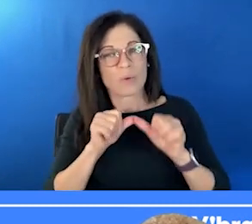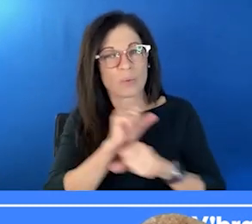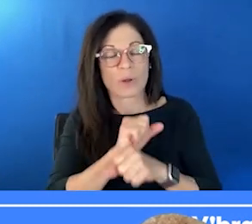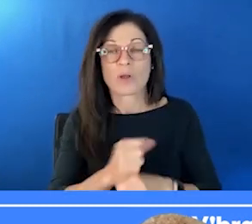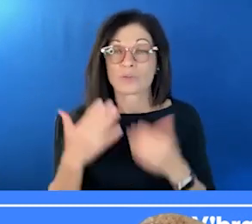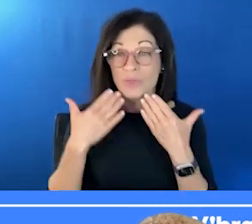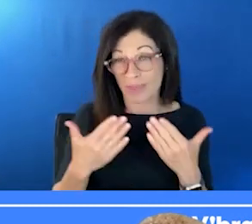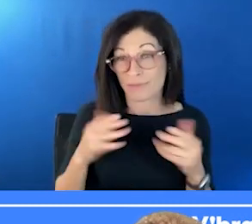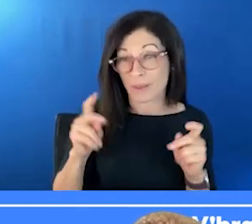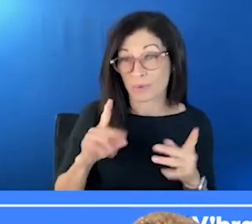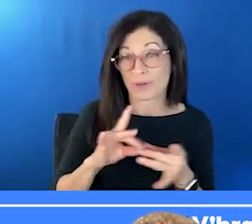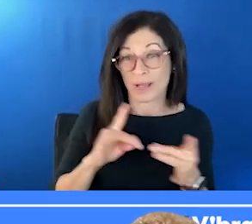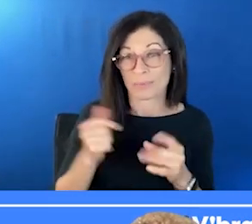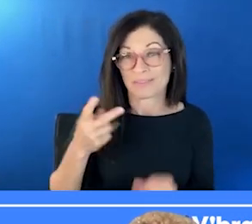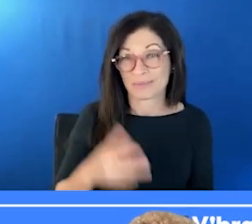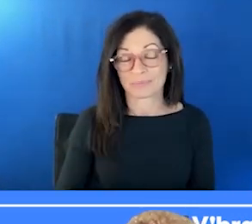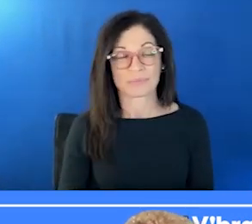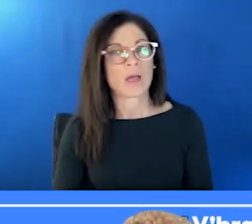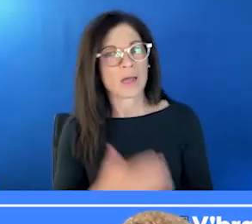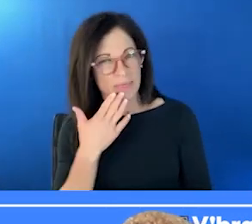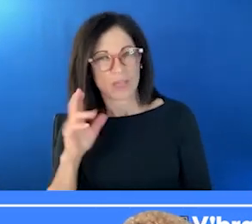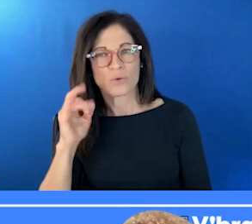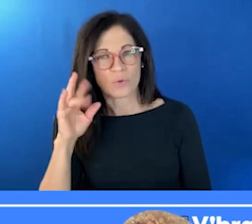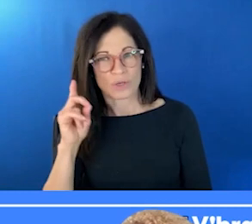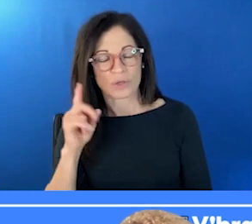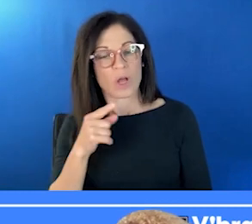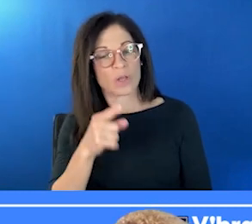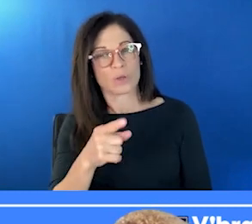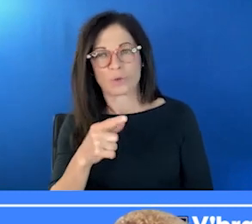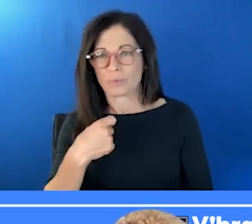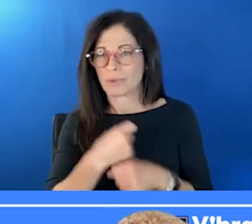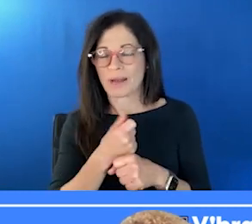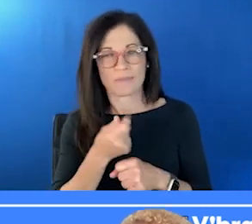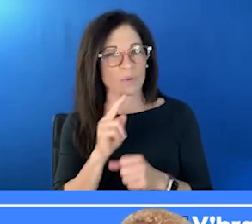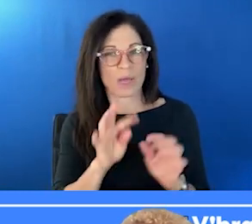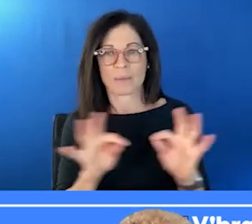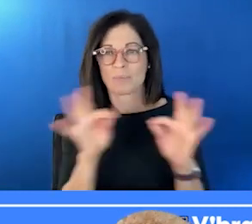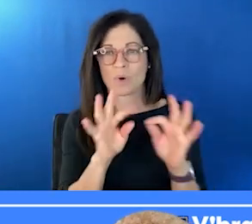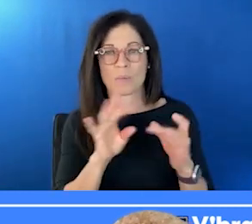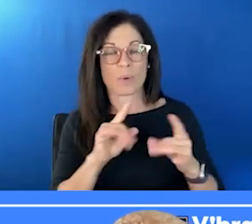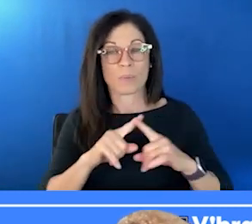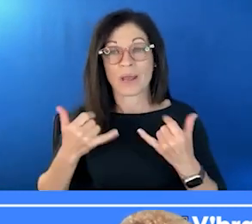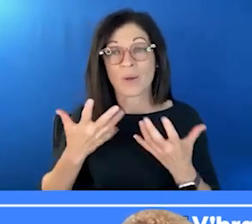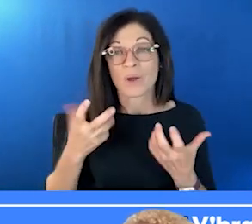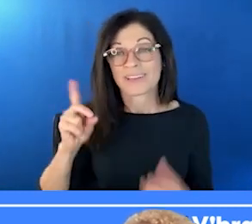THANK YOU. I AM GOING TO HAVE DAVID SHARE REFLECTIONS FOR US